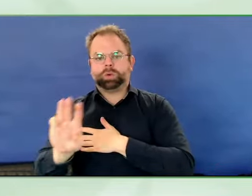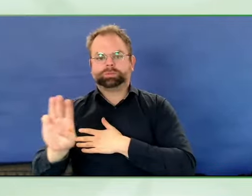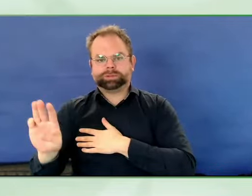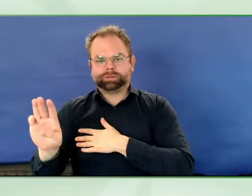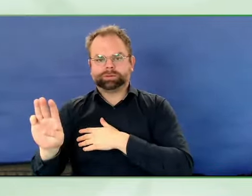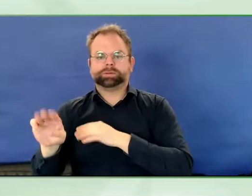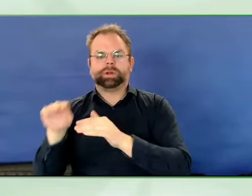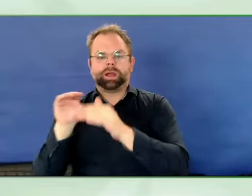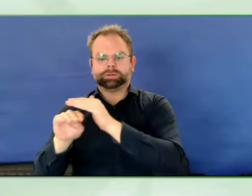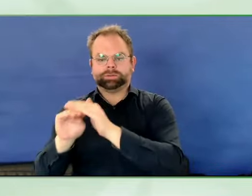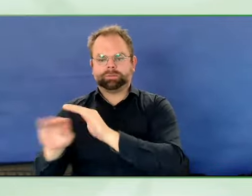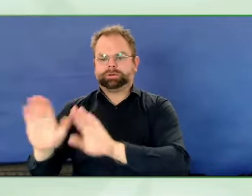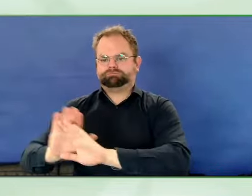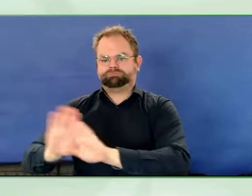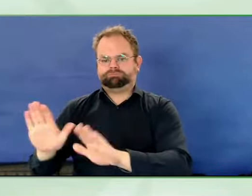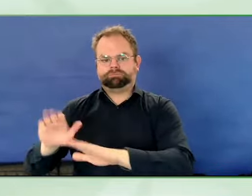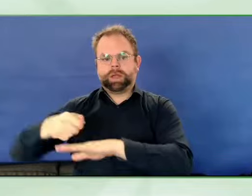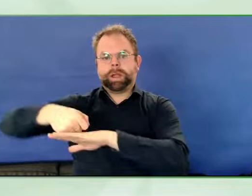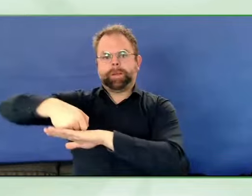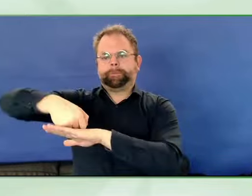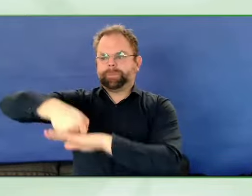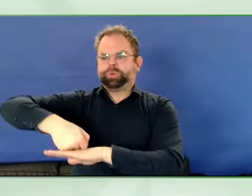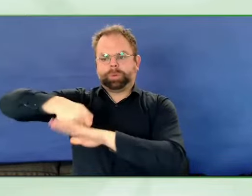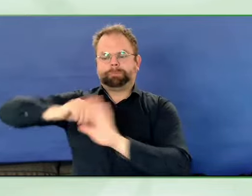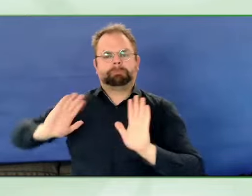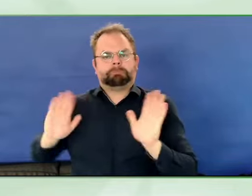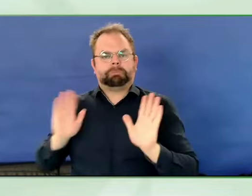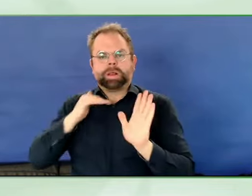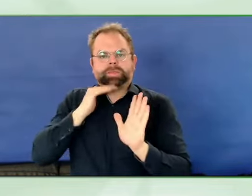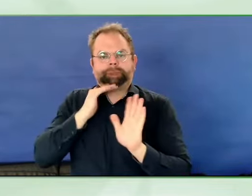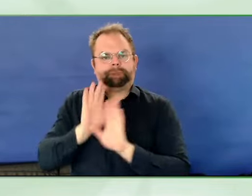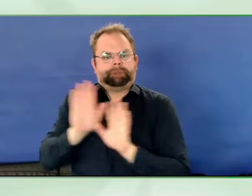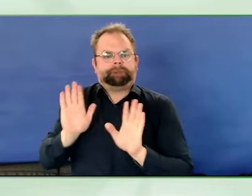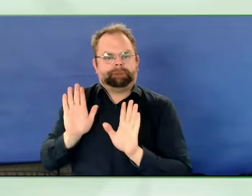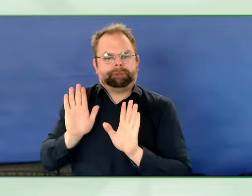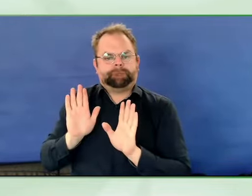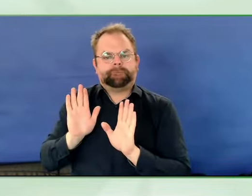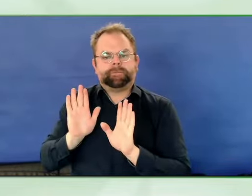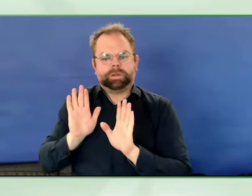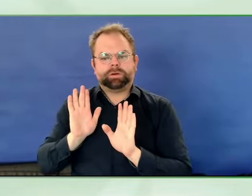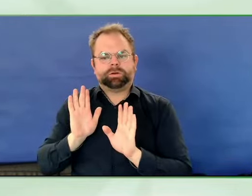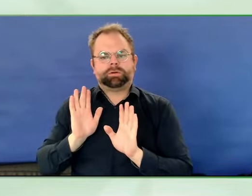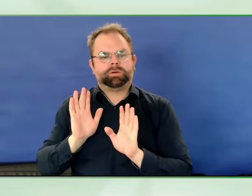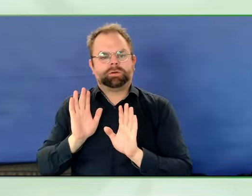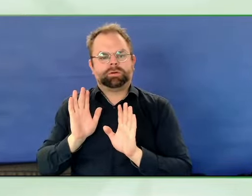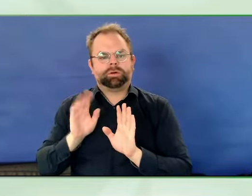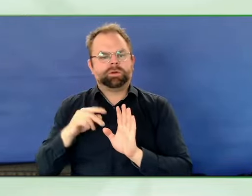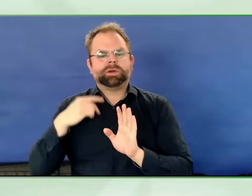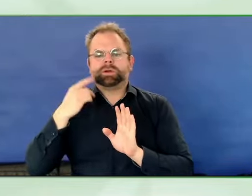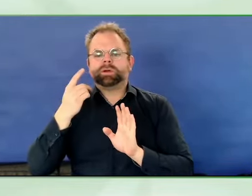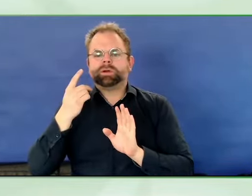I went to a funding agency, the business agency as well and I was like here guys, whenever